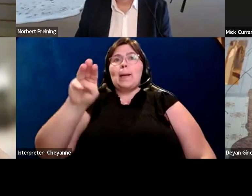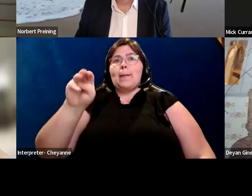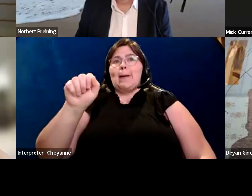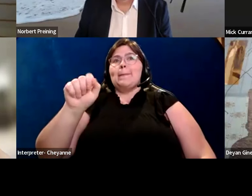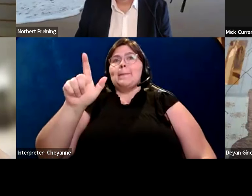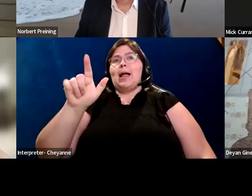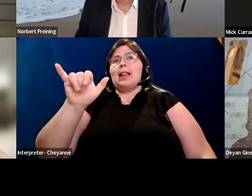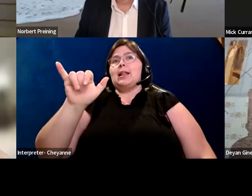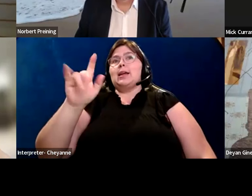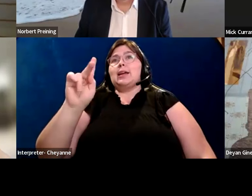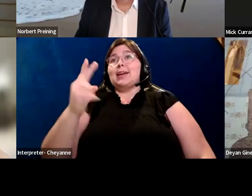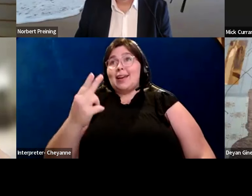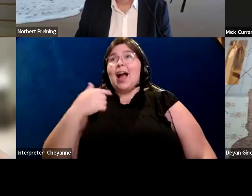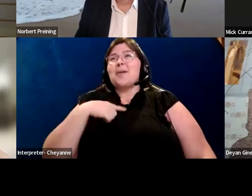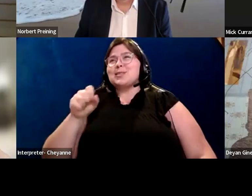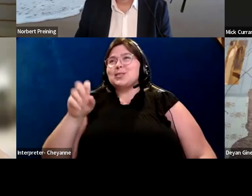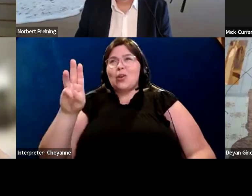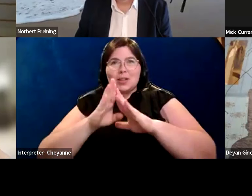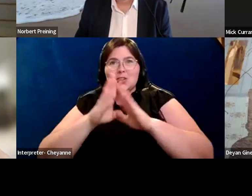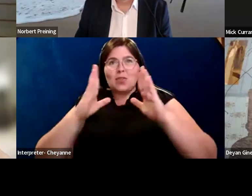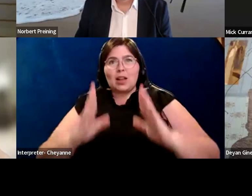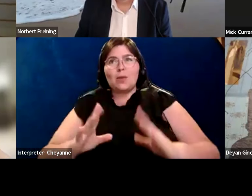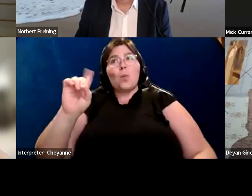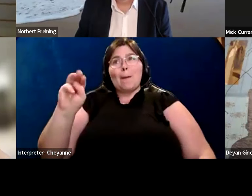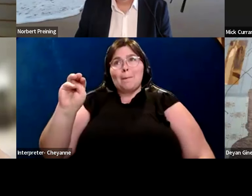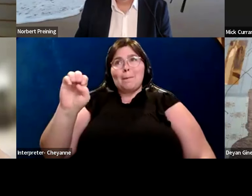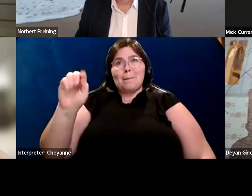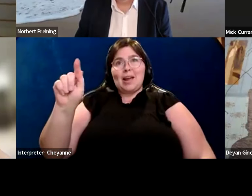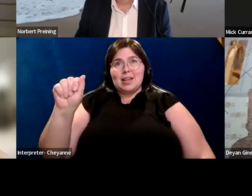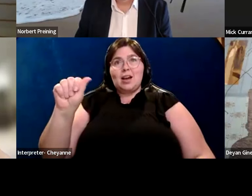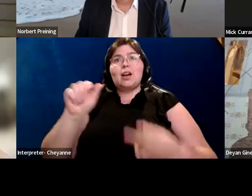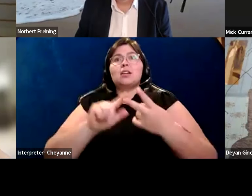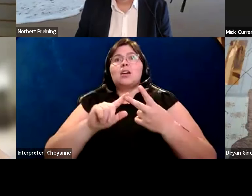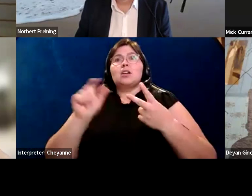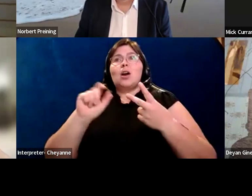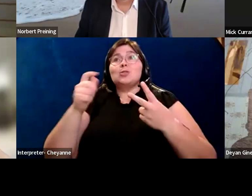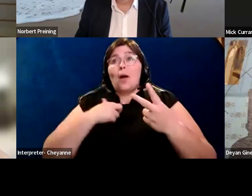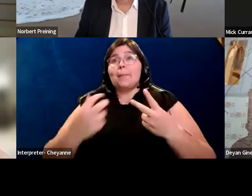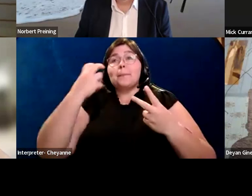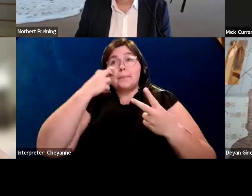I am a software developer at Meta. And I am also blind.